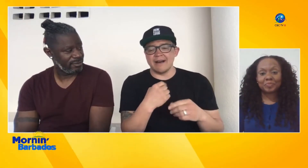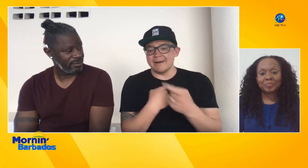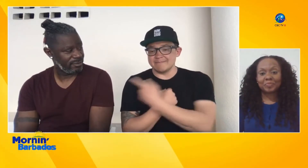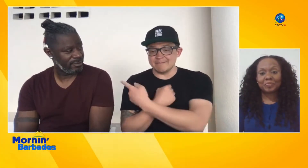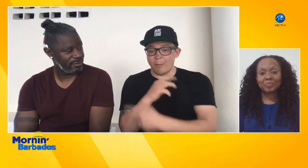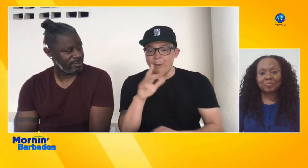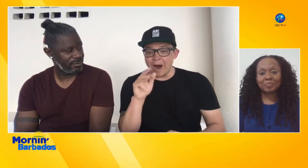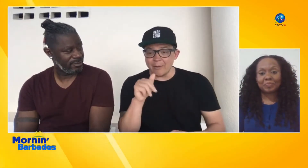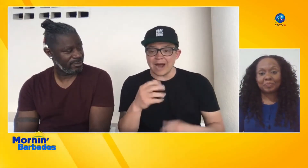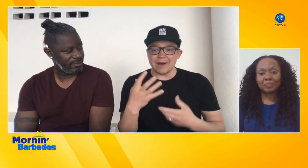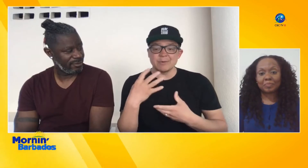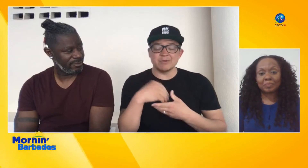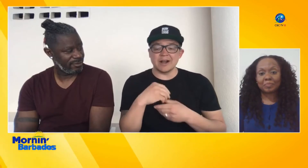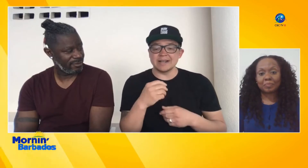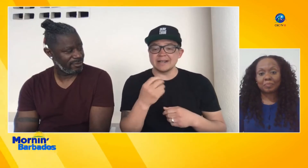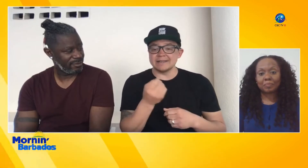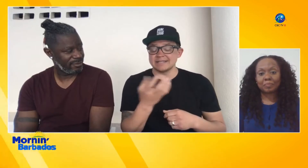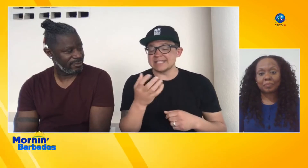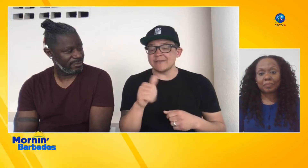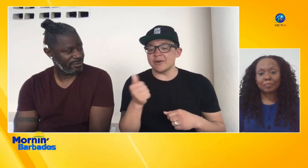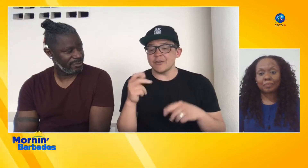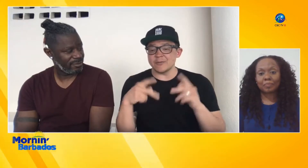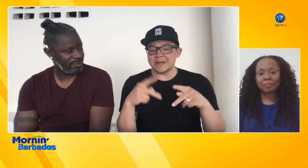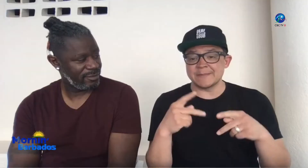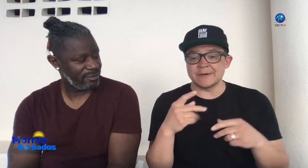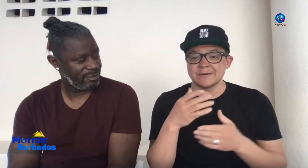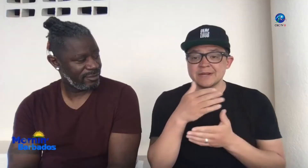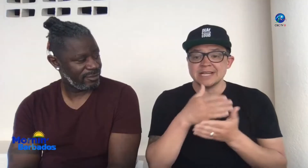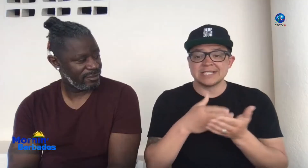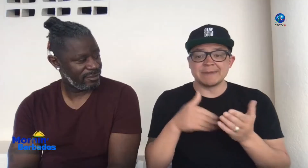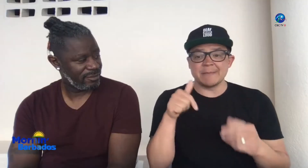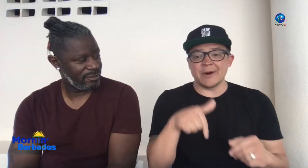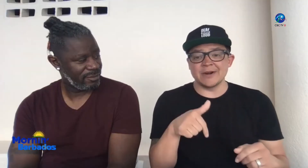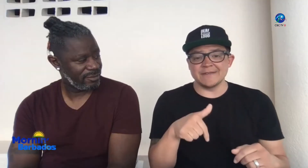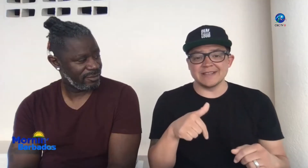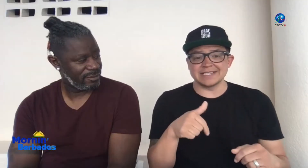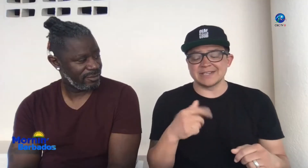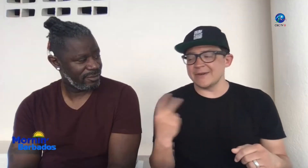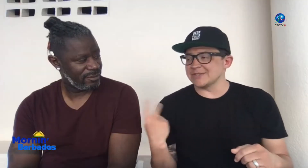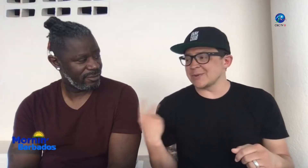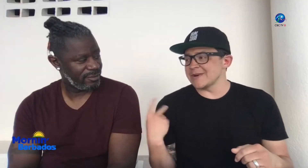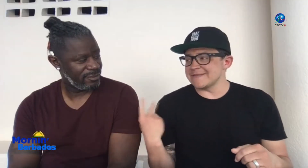um Wawa we've gotten several other people to be a part of this you know the two of